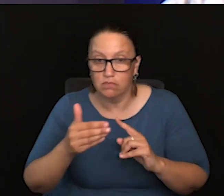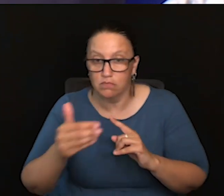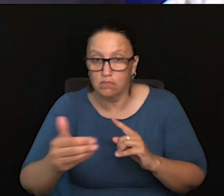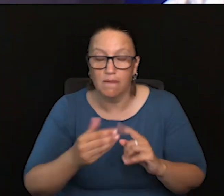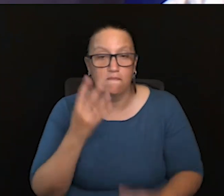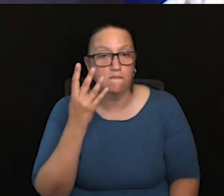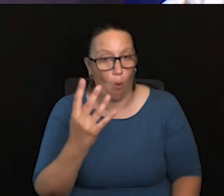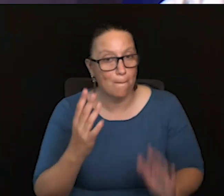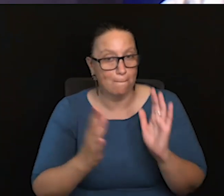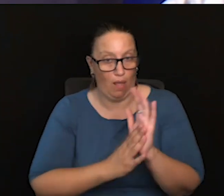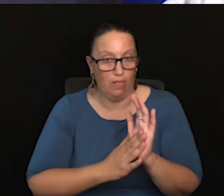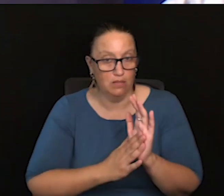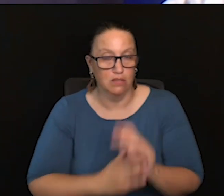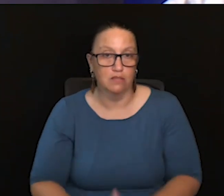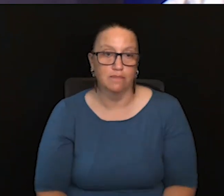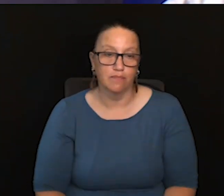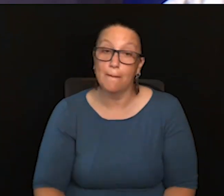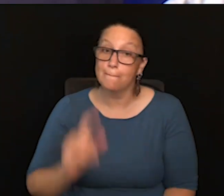from their acute infection with COVID-19,